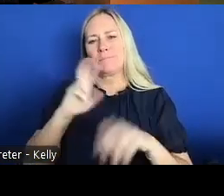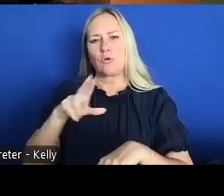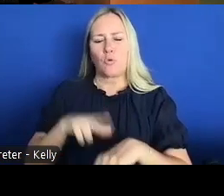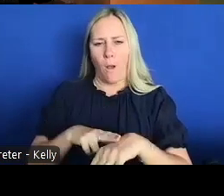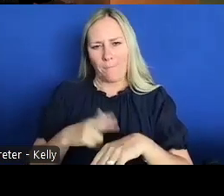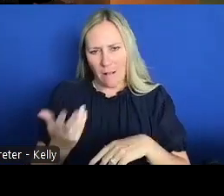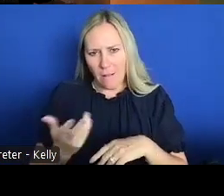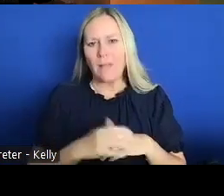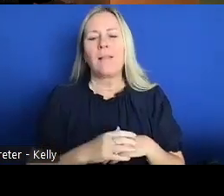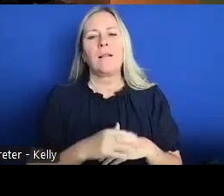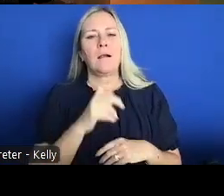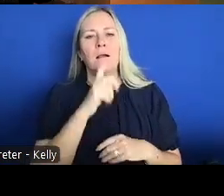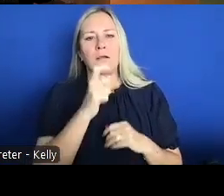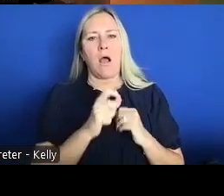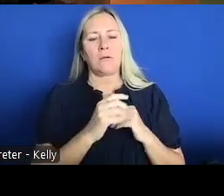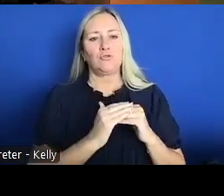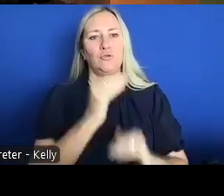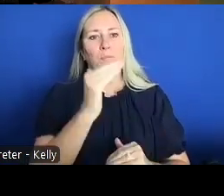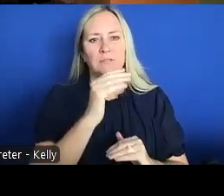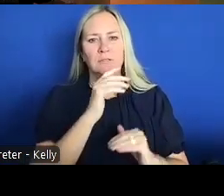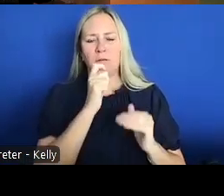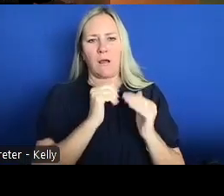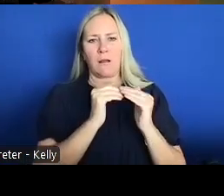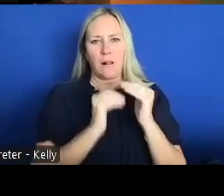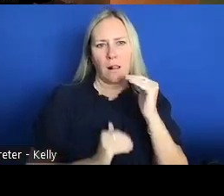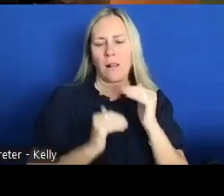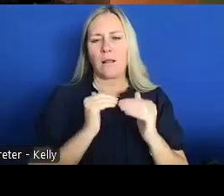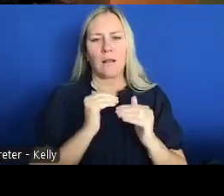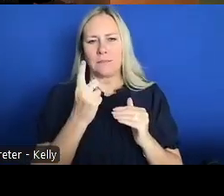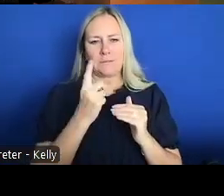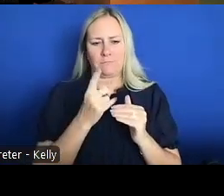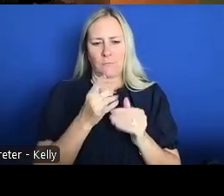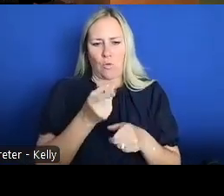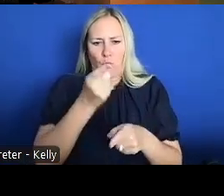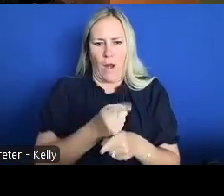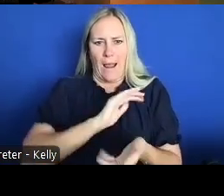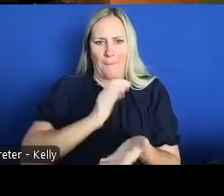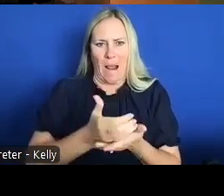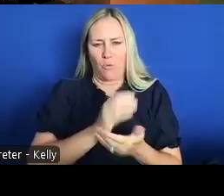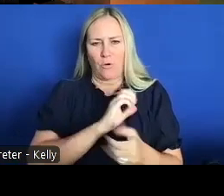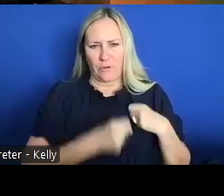not too much and not too little um when really there's quite a difference across cultures within